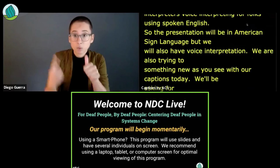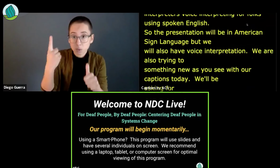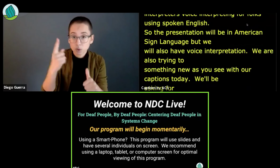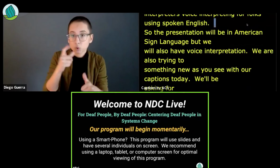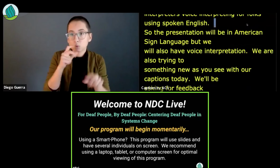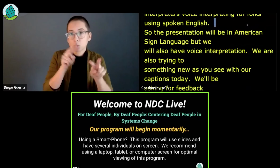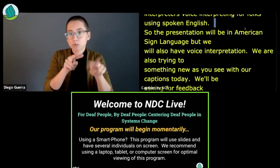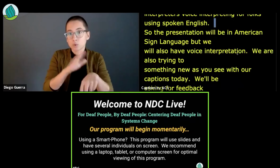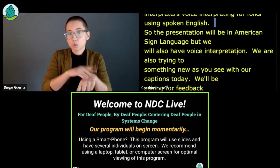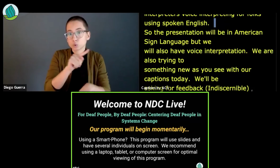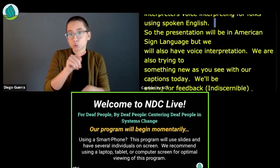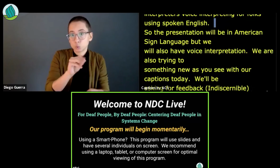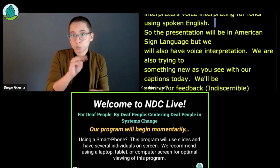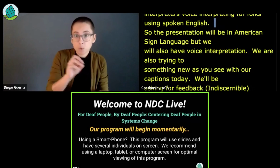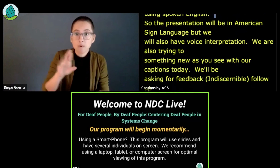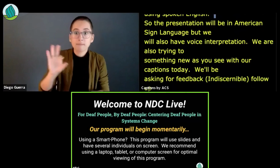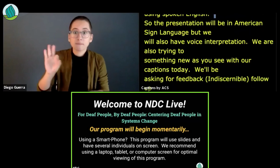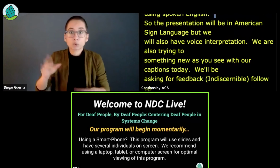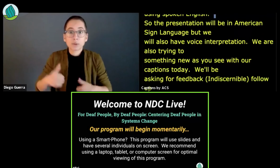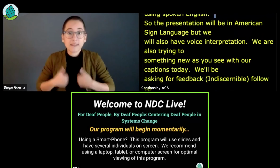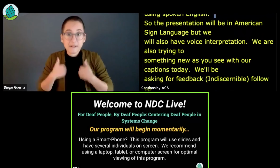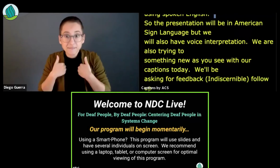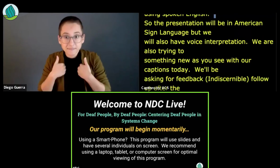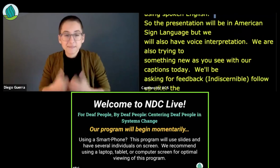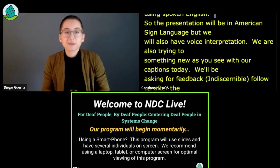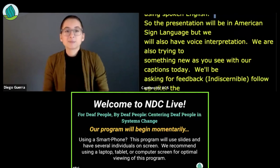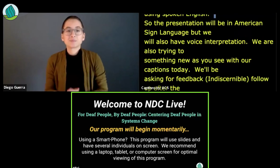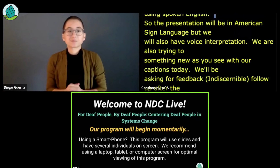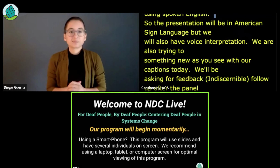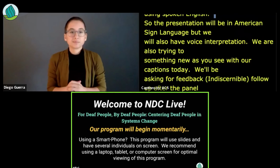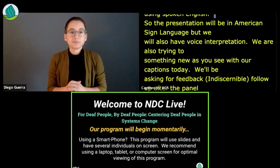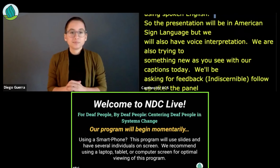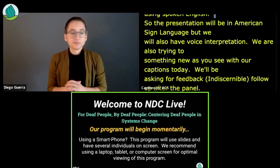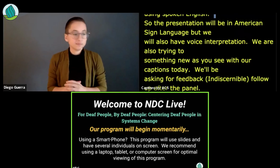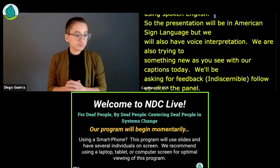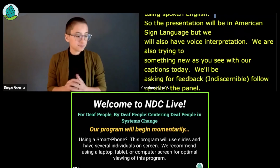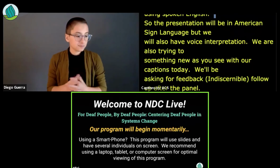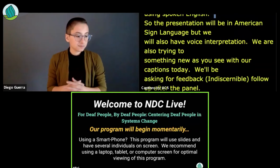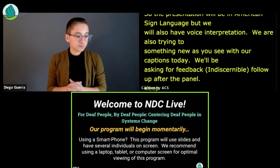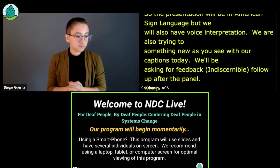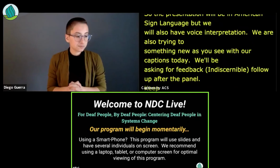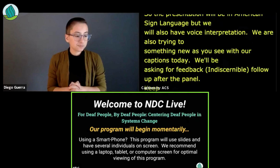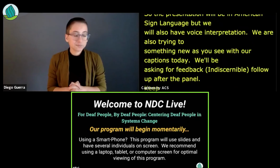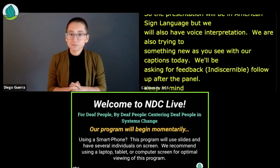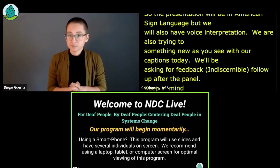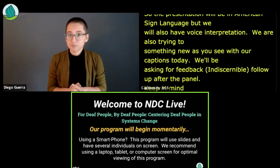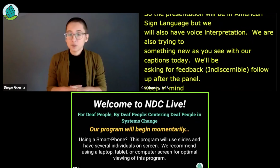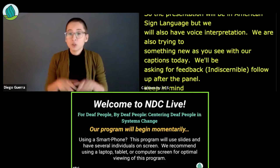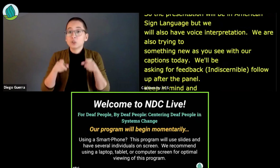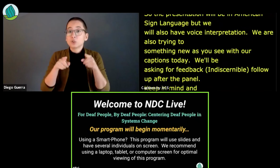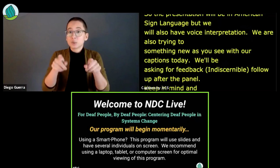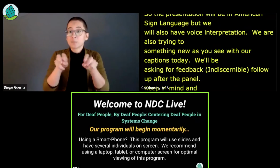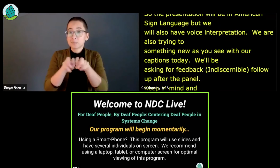and we're trying to improve the experience for folks who have to watch captions on Zoom and via live webinar